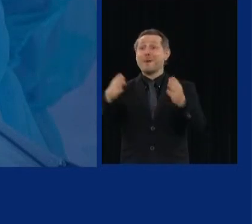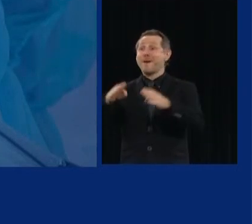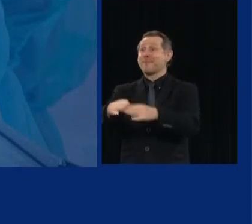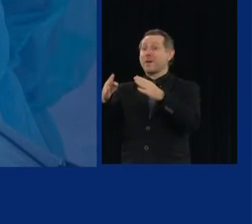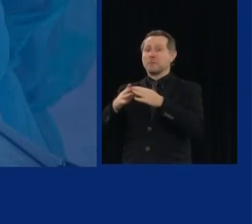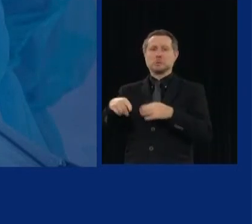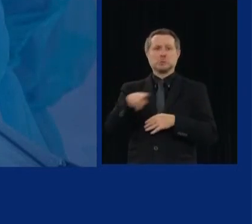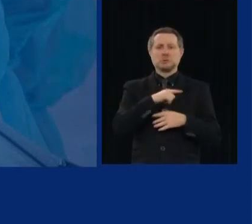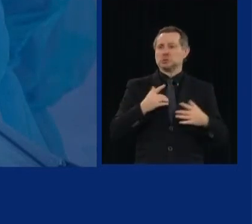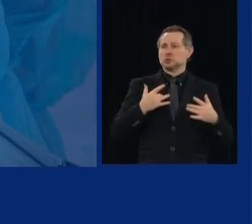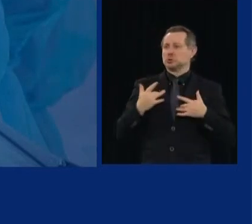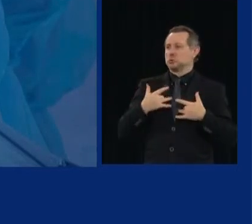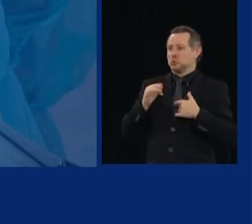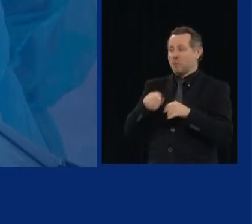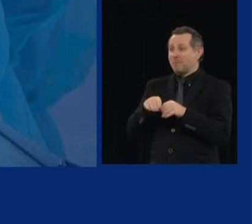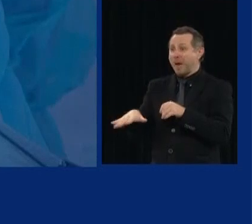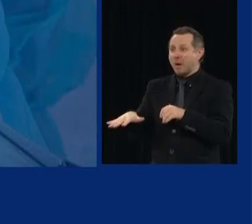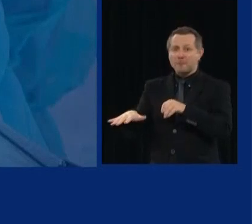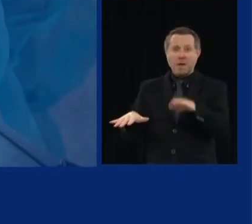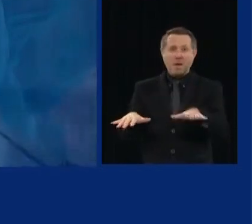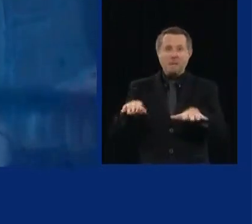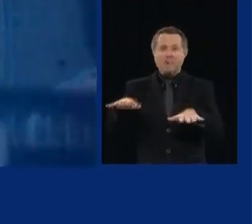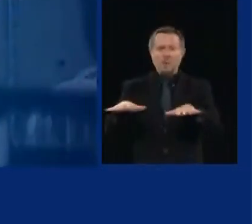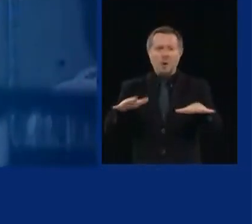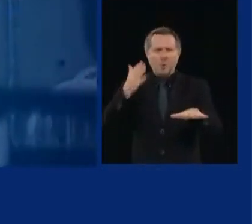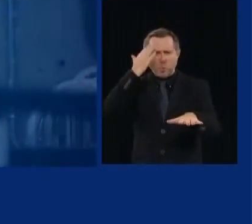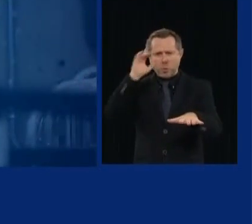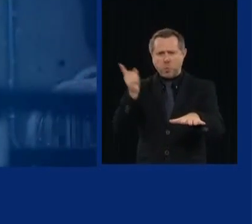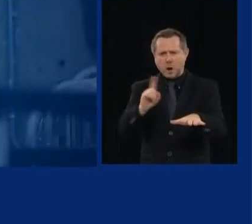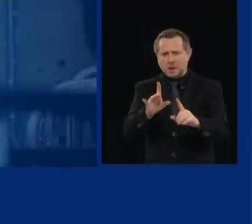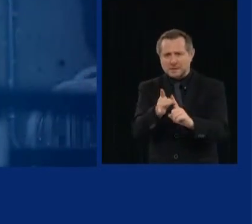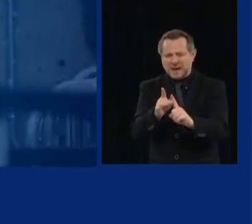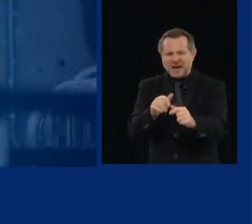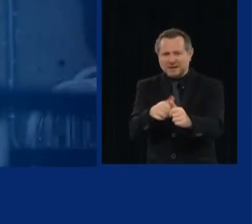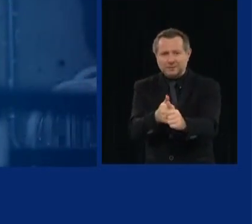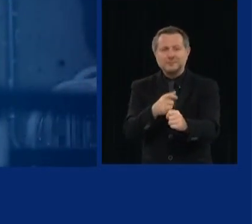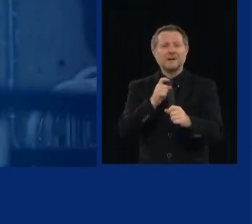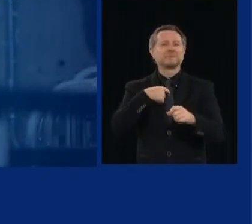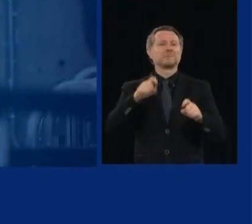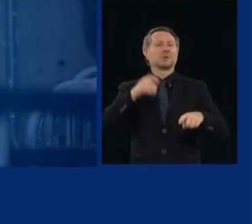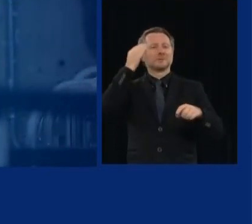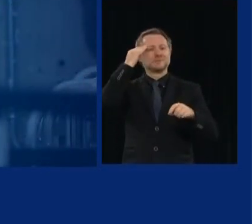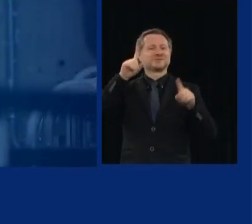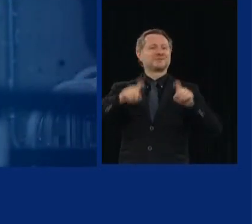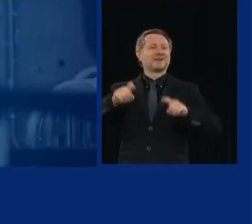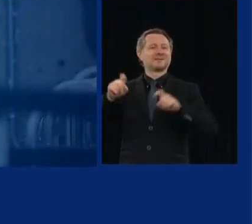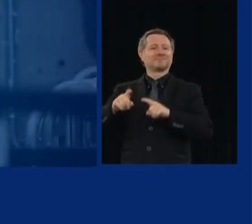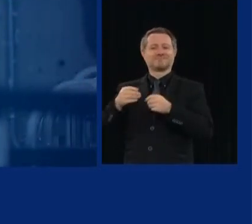WE ARE ALL TALKING ABOUT WHAT DOES THE SPREAD OF THE VIRUS